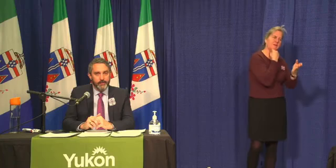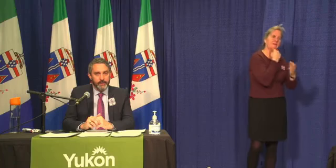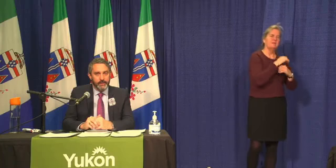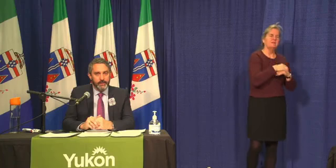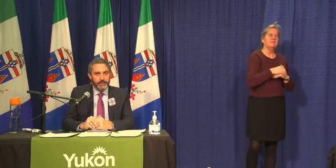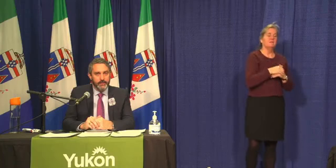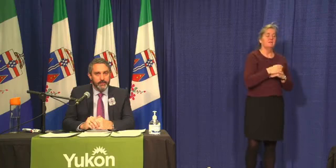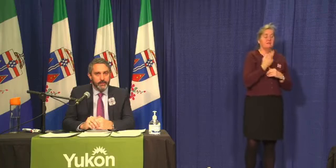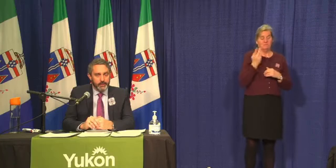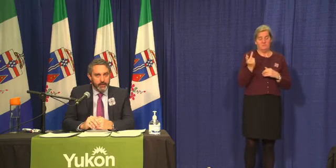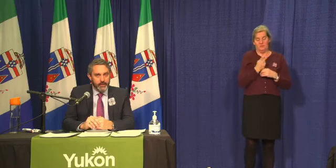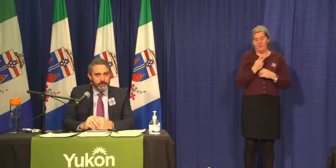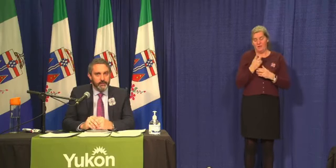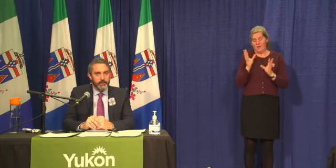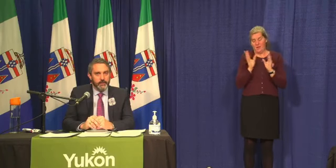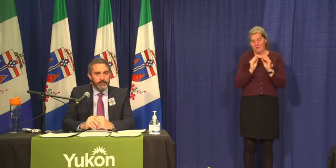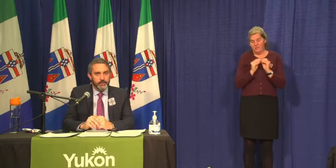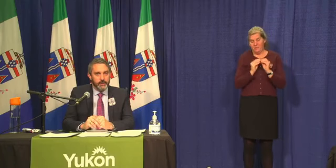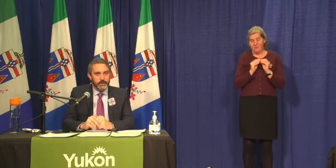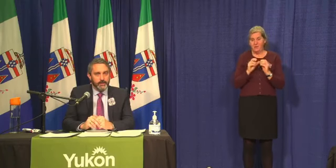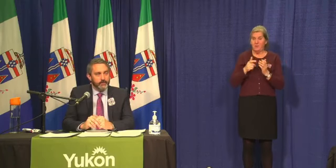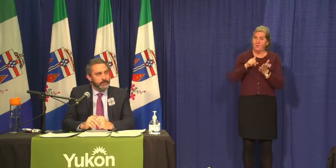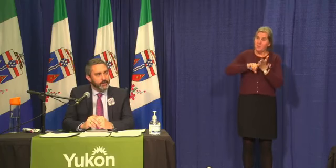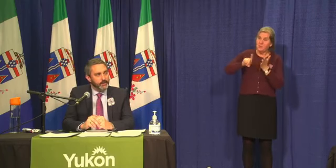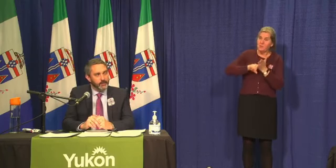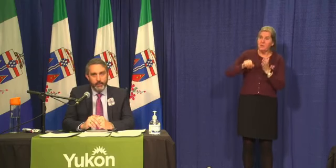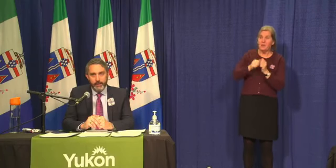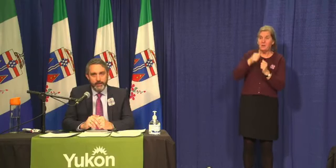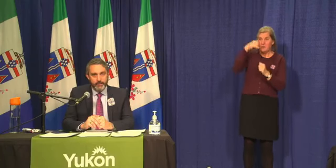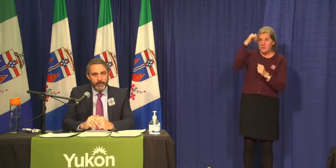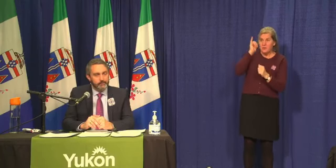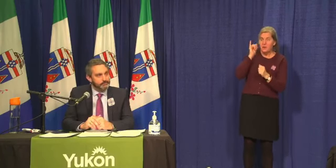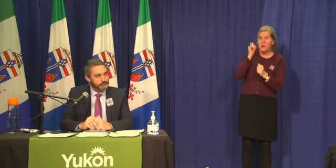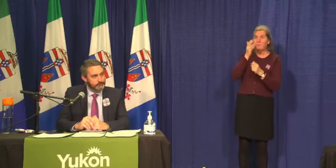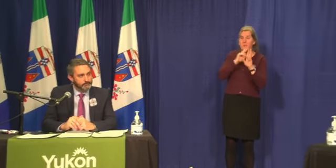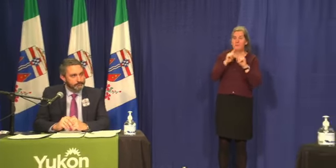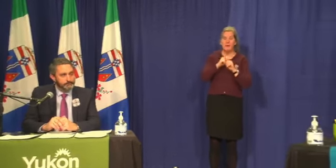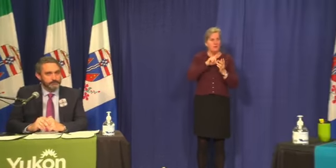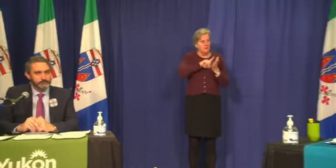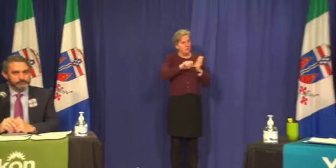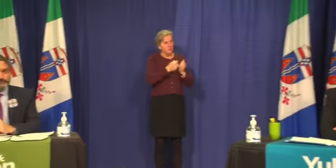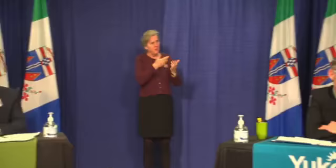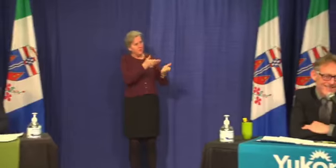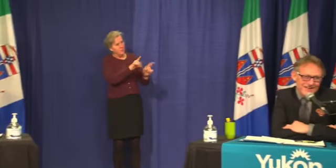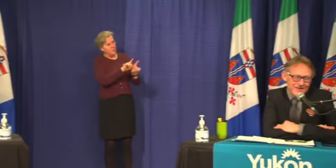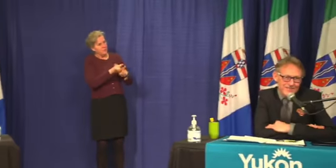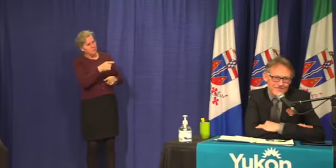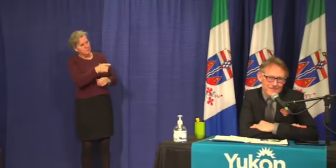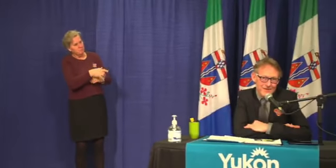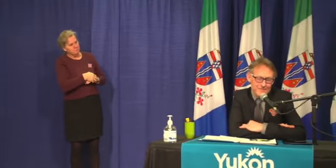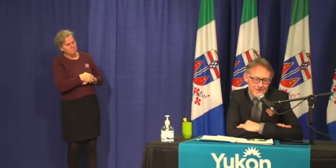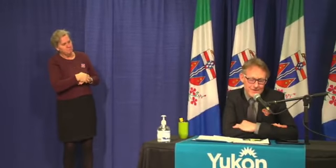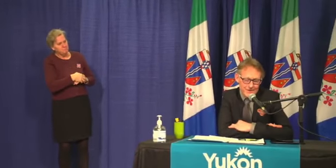MEETINGS, WE CHECK IN ON YUKONERS BUT I DEFINITELY CHECK IN ON HIM AS WELL.